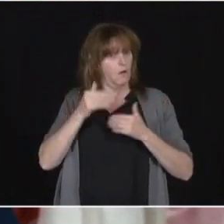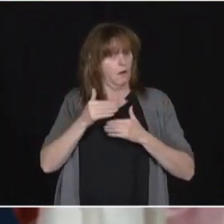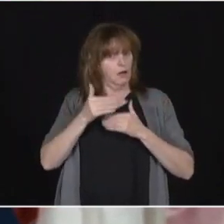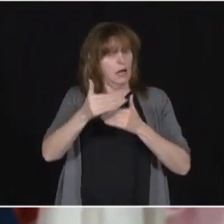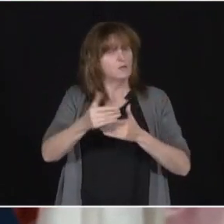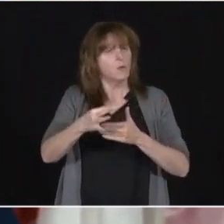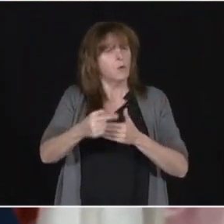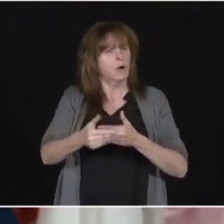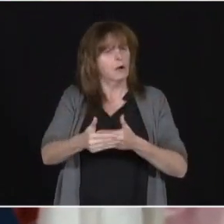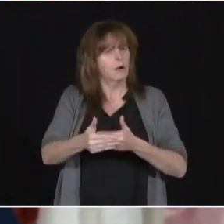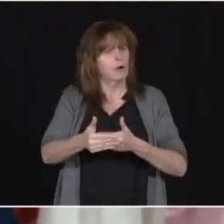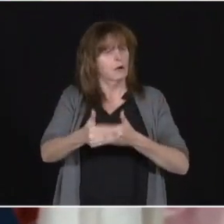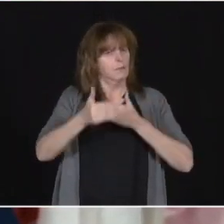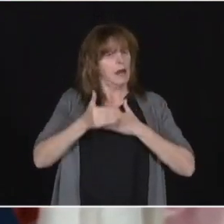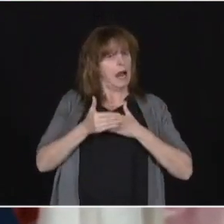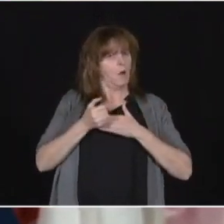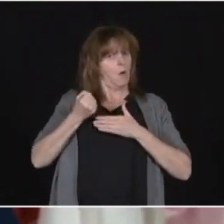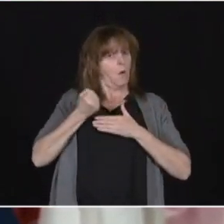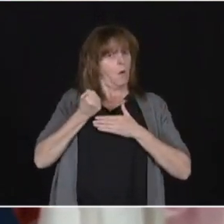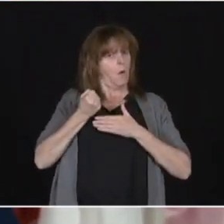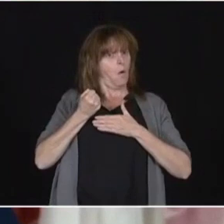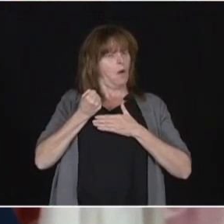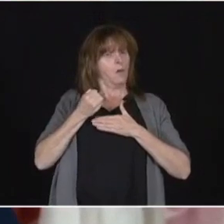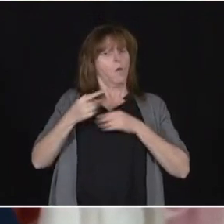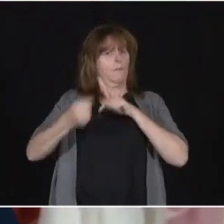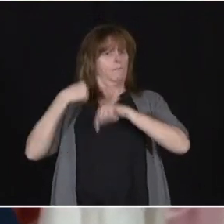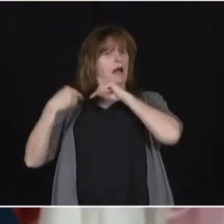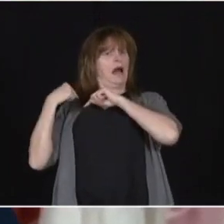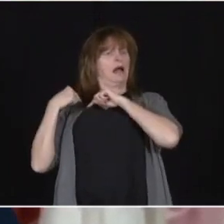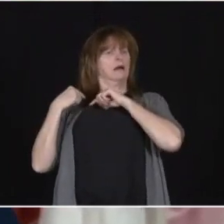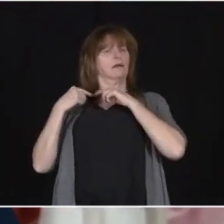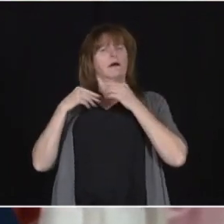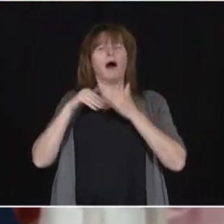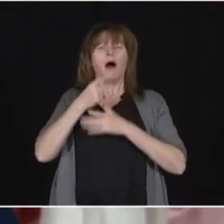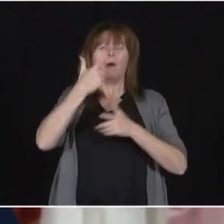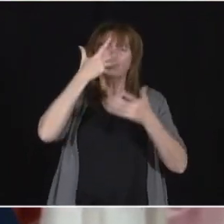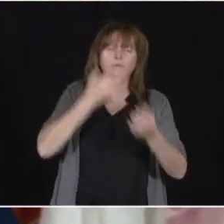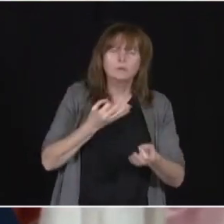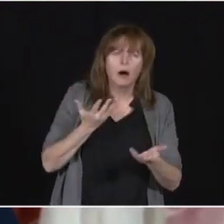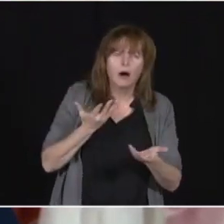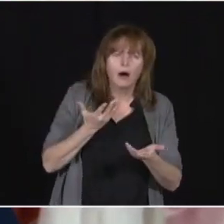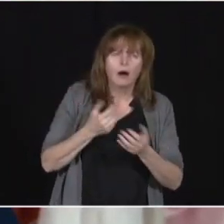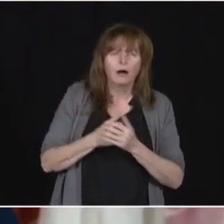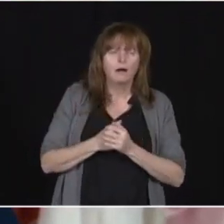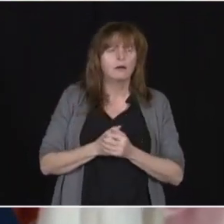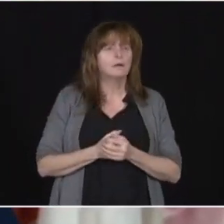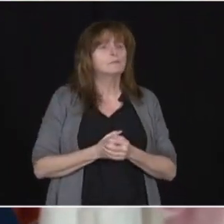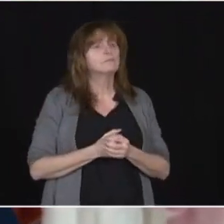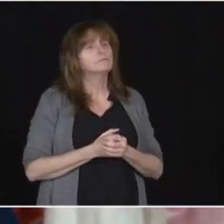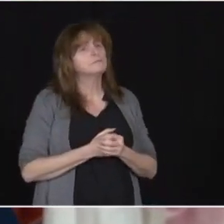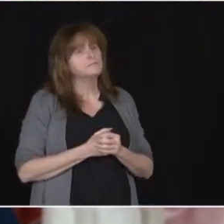date for stage II right now. Cynthia, we are relying on the chief medical officer in the health team